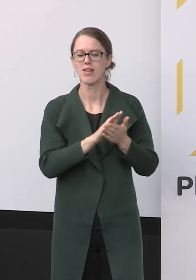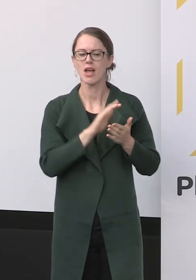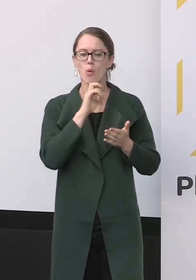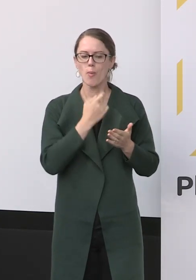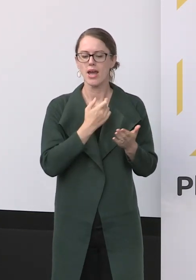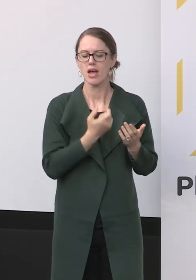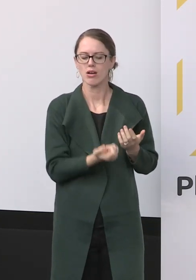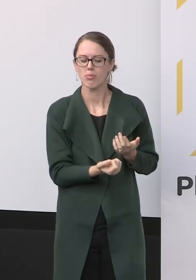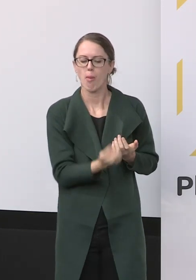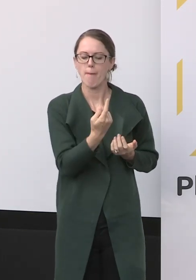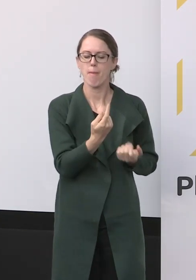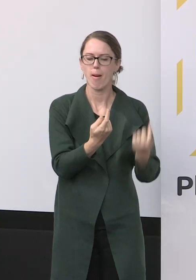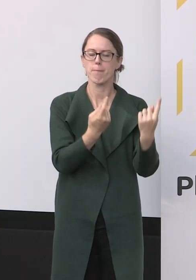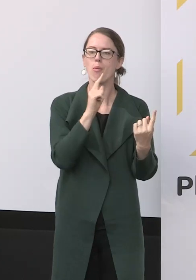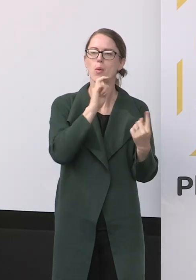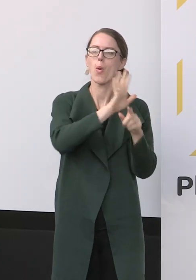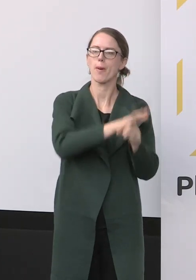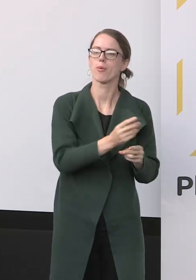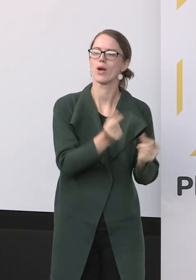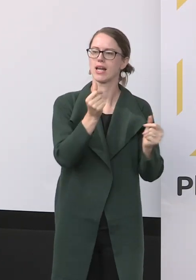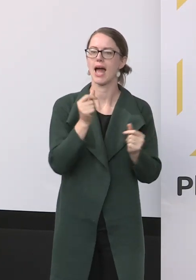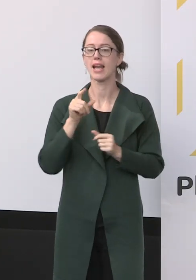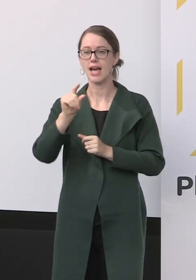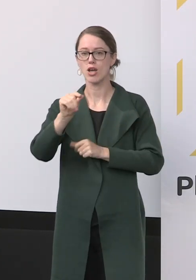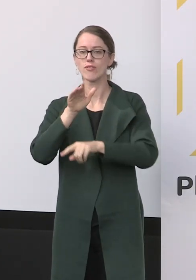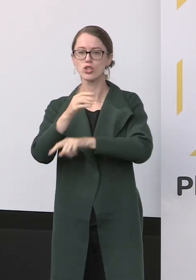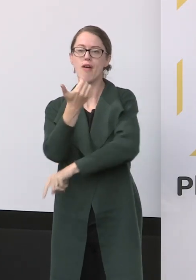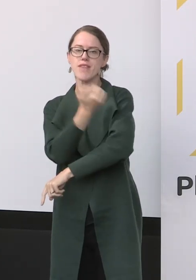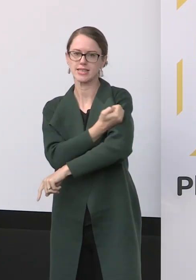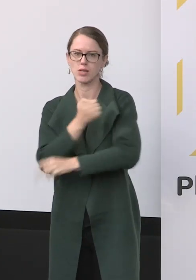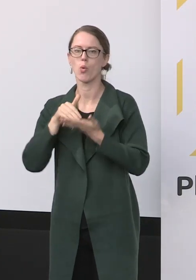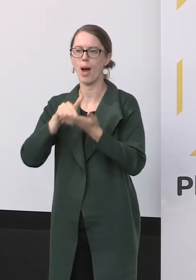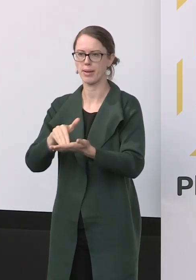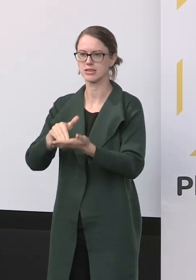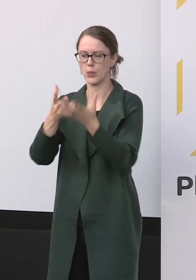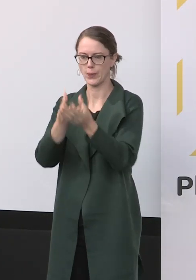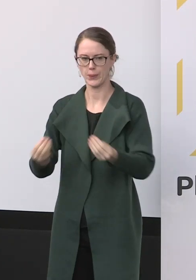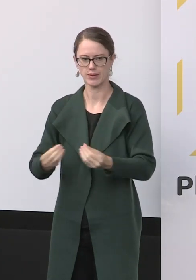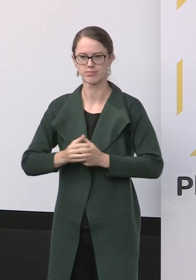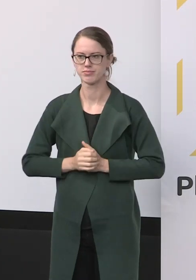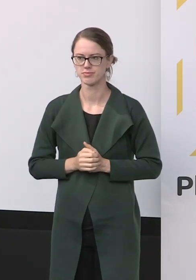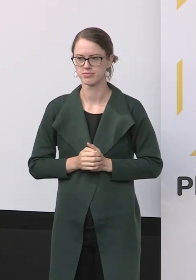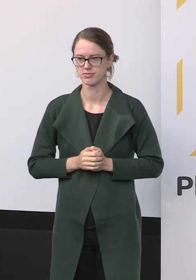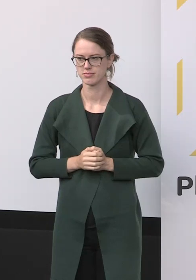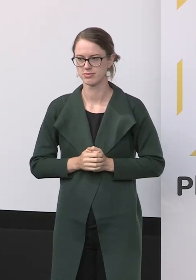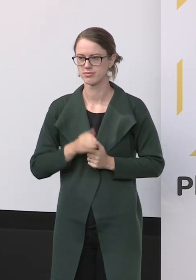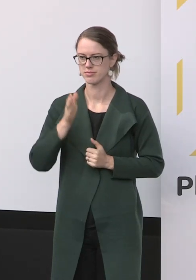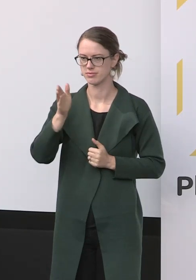that case - yes, elimination remains the strategy, because it's going to be a prolonged effort, and the vaccine, of